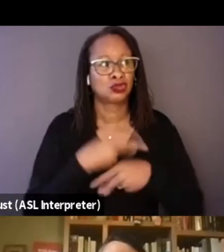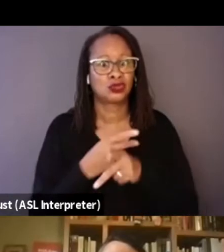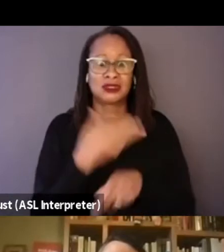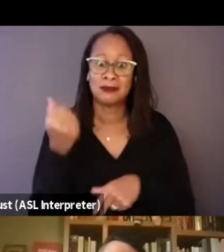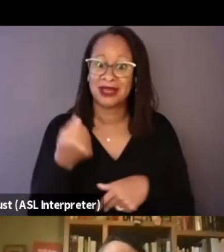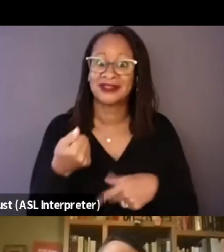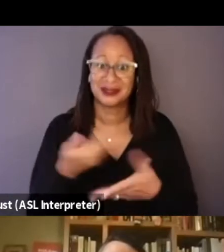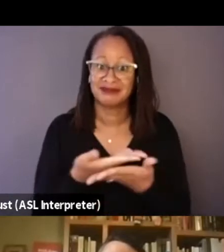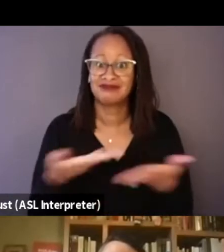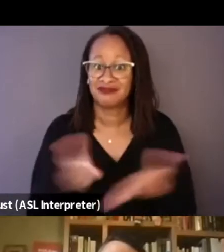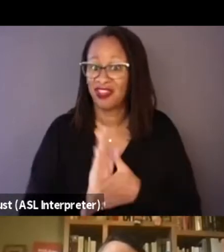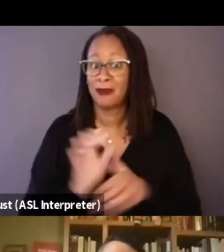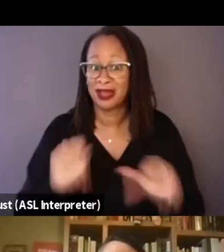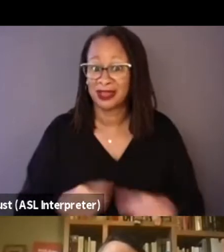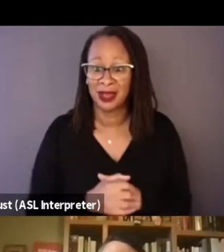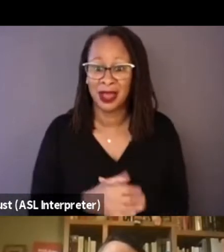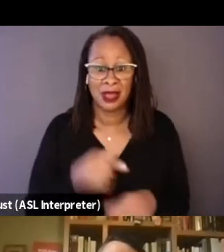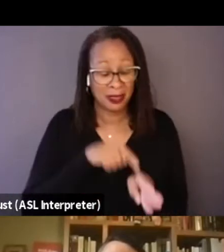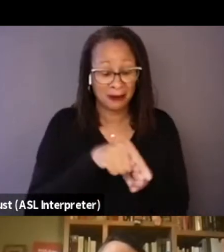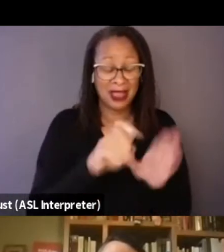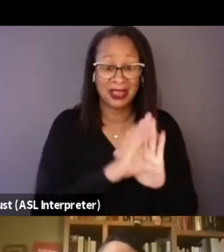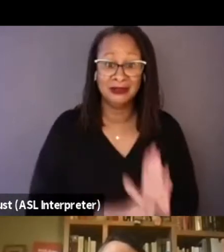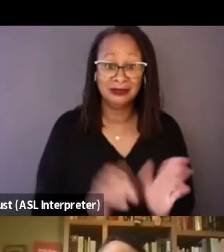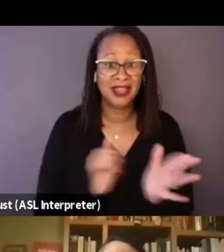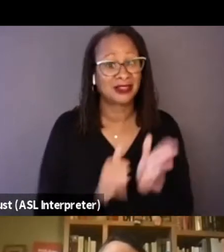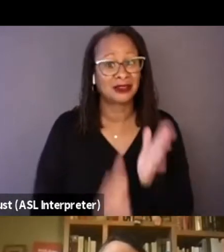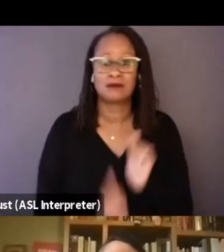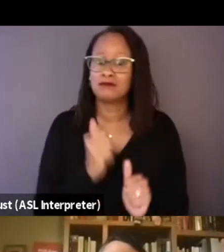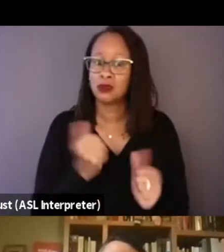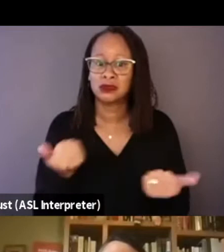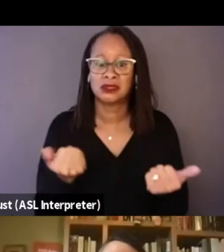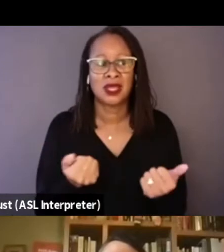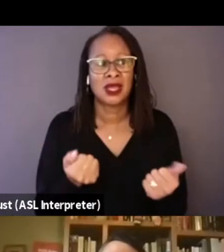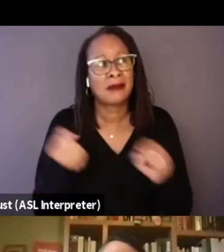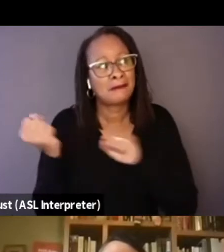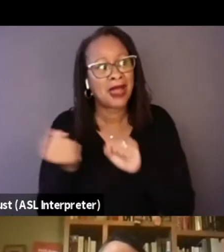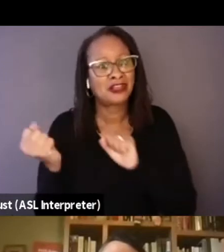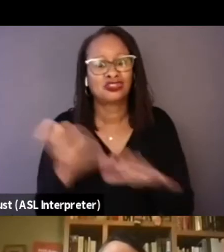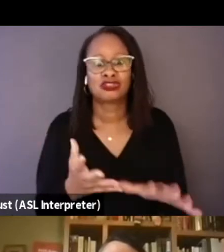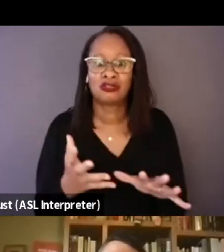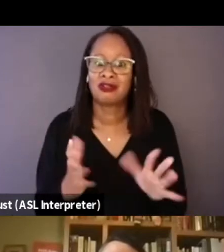because for me, my main character is one of the magical characters- maybe it's the best character I never had.